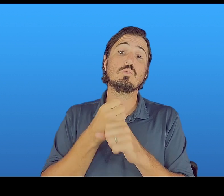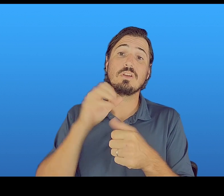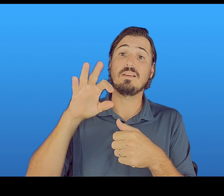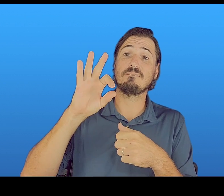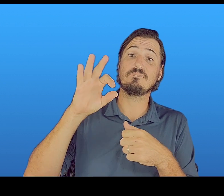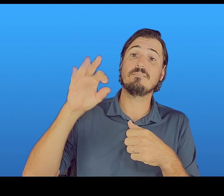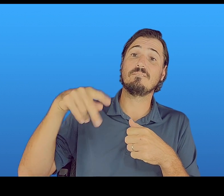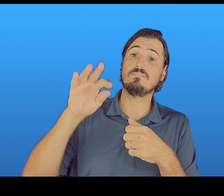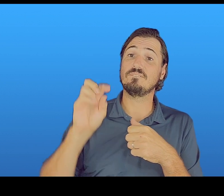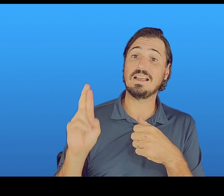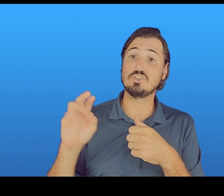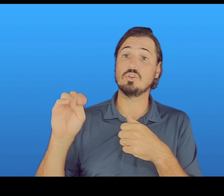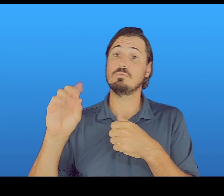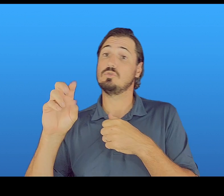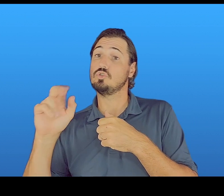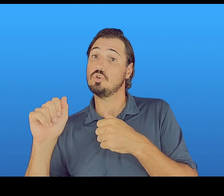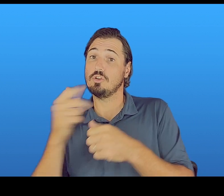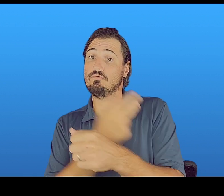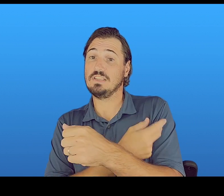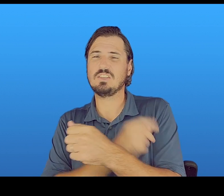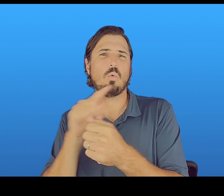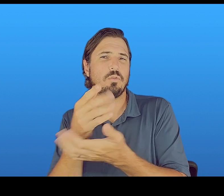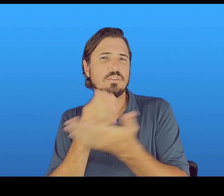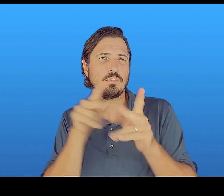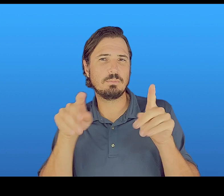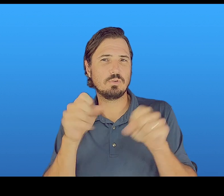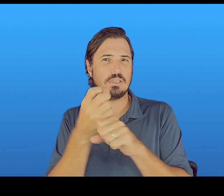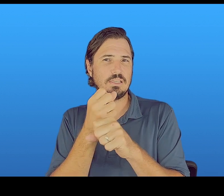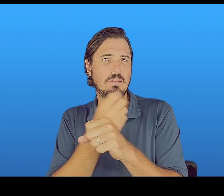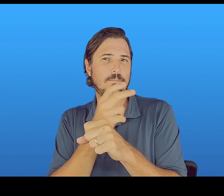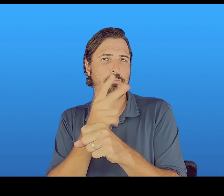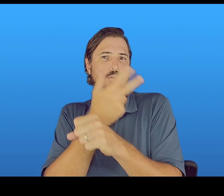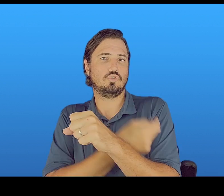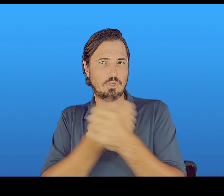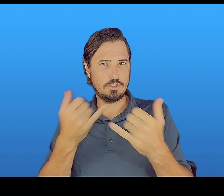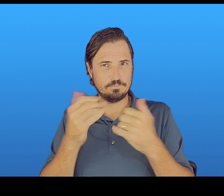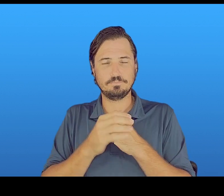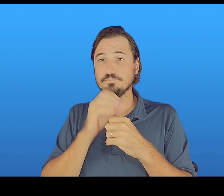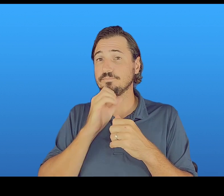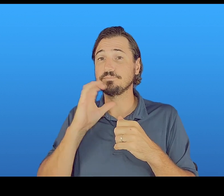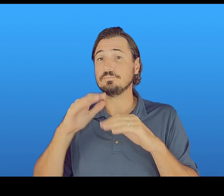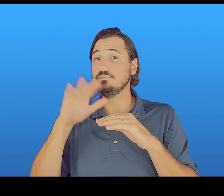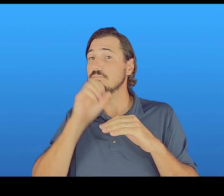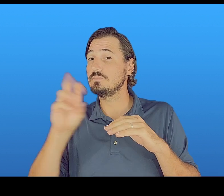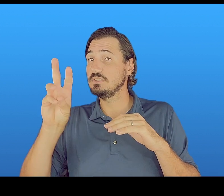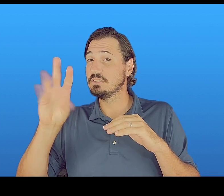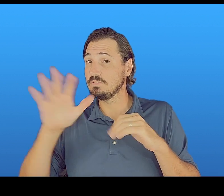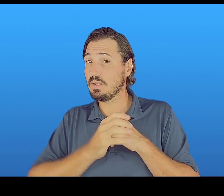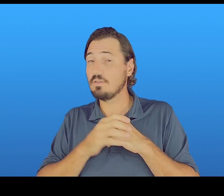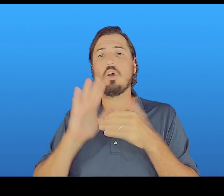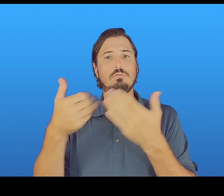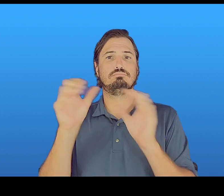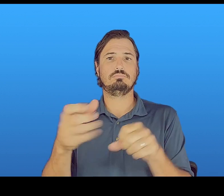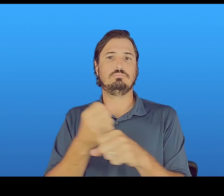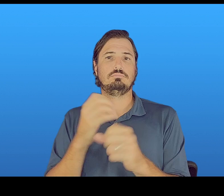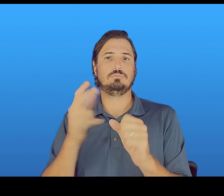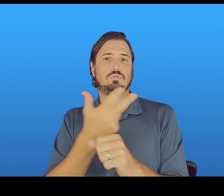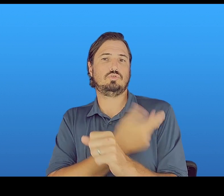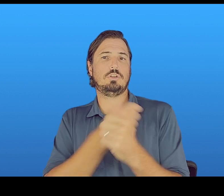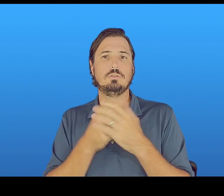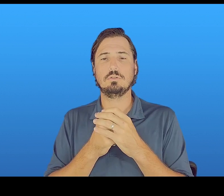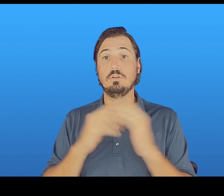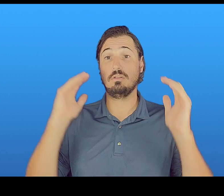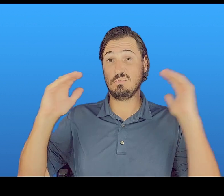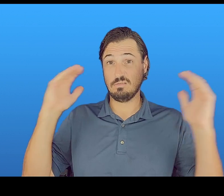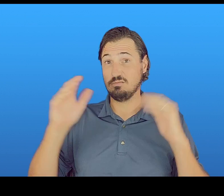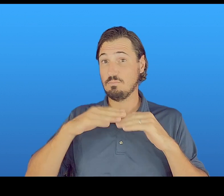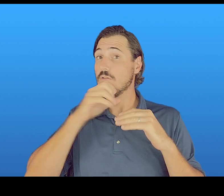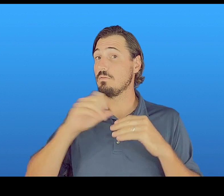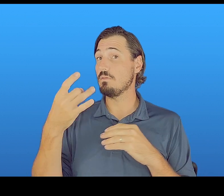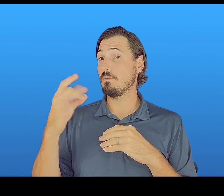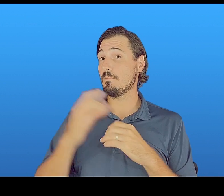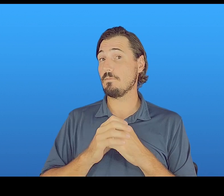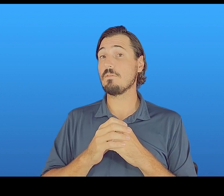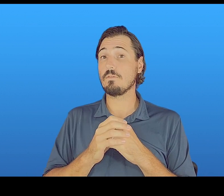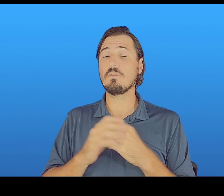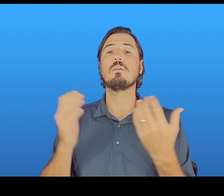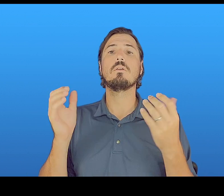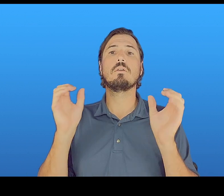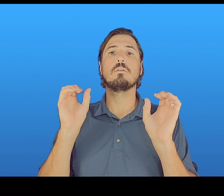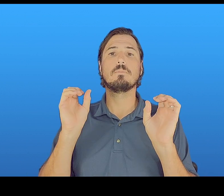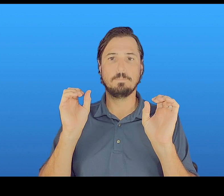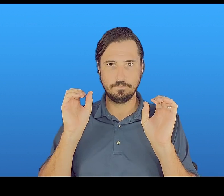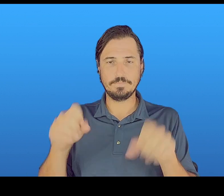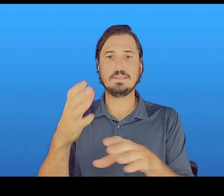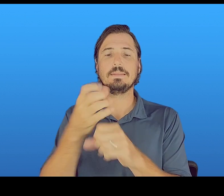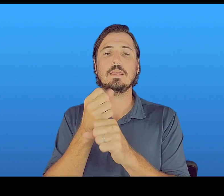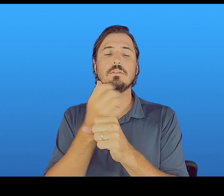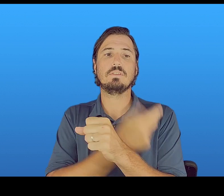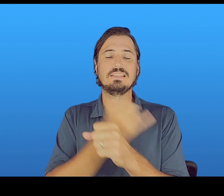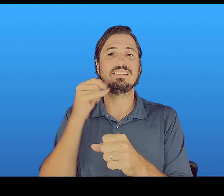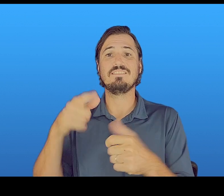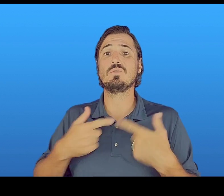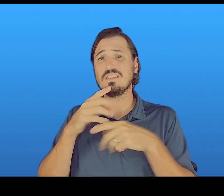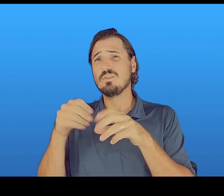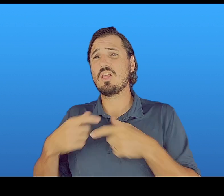If you got the Pfizer or Moderna vaccines, only certain groups are eligible for a booster at this time. Kupuna aged 65 or older are all eligible. Adults 18 and older are eligible only if you live in